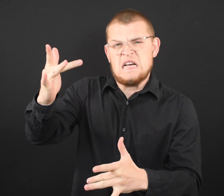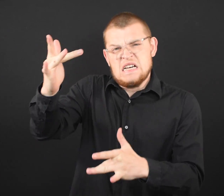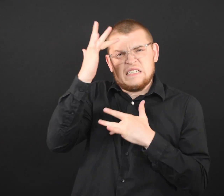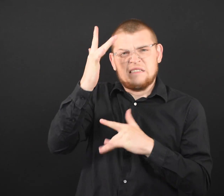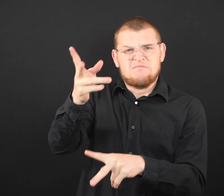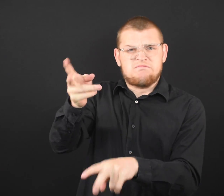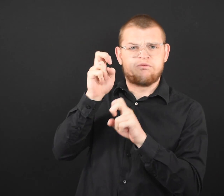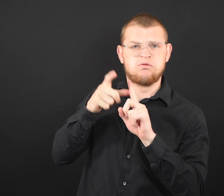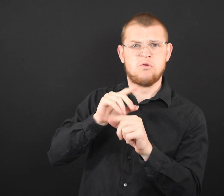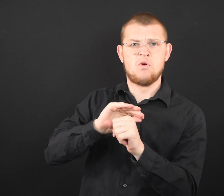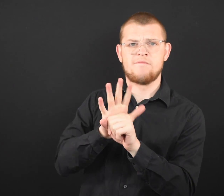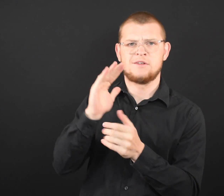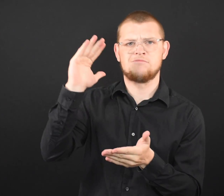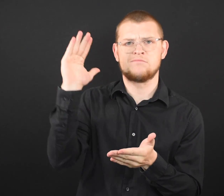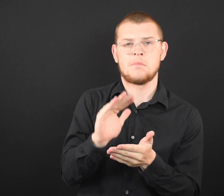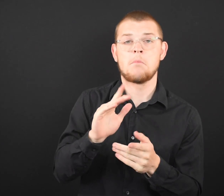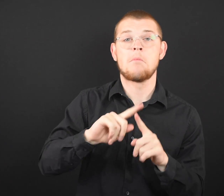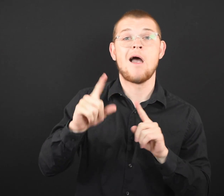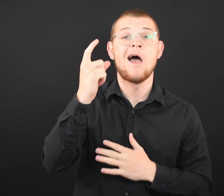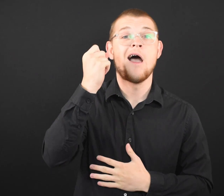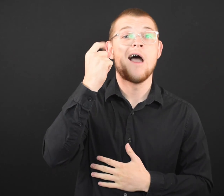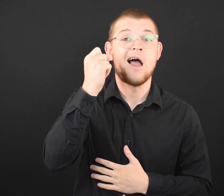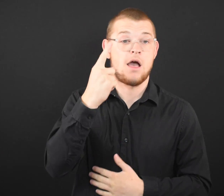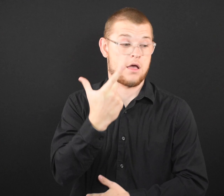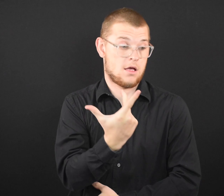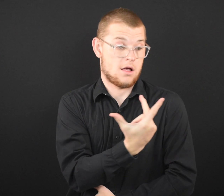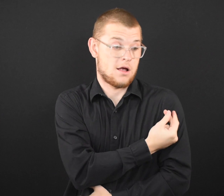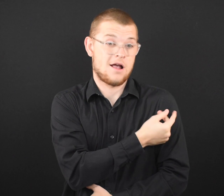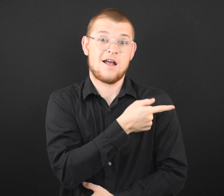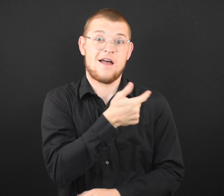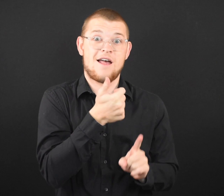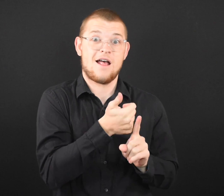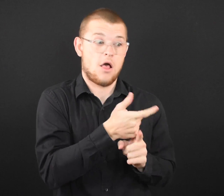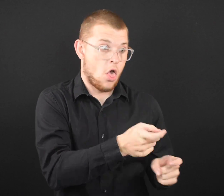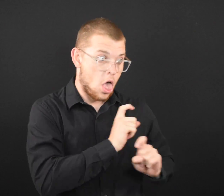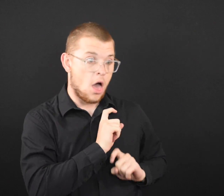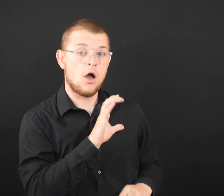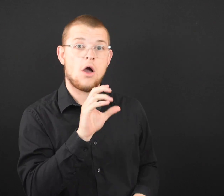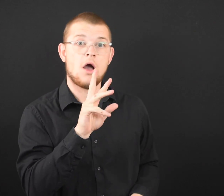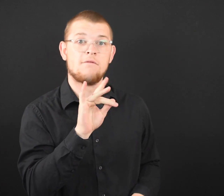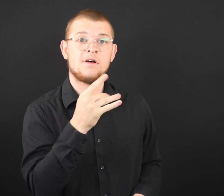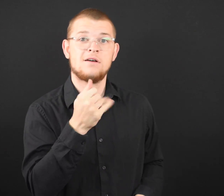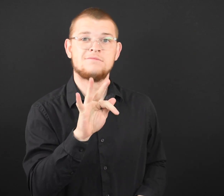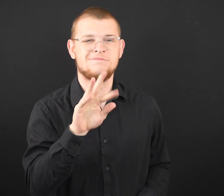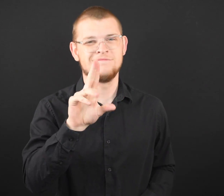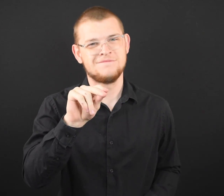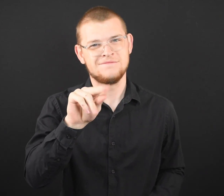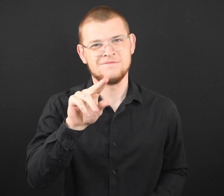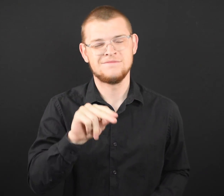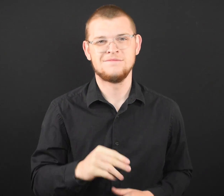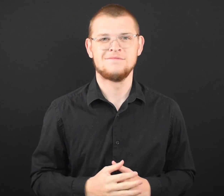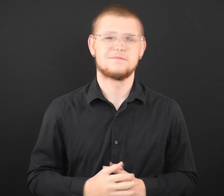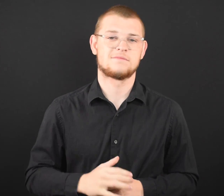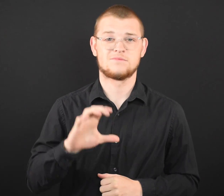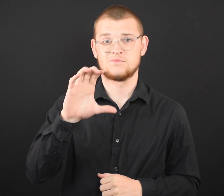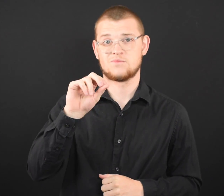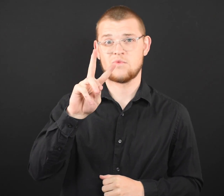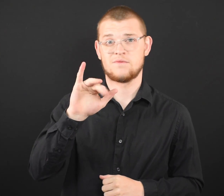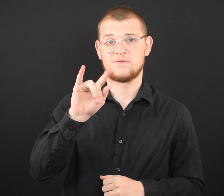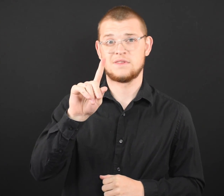getting seriously ill even if you do get COVID-19. The COVID-19 vaccines cannot give you COVID-19.